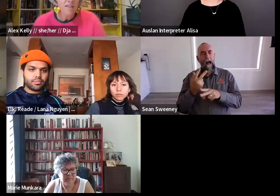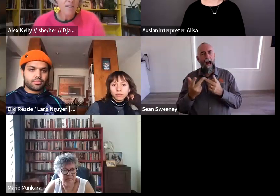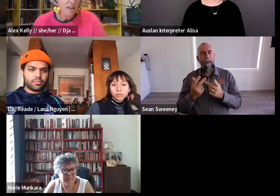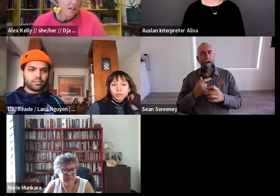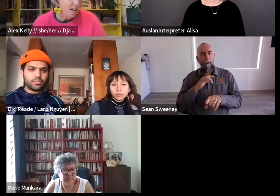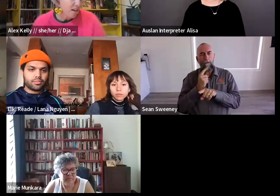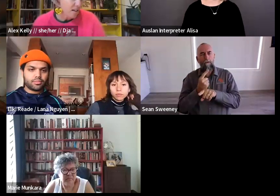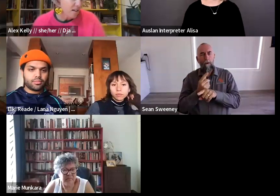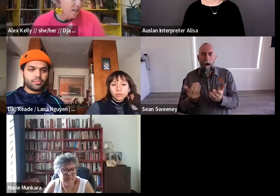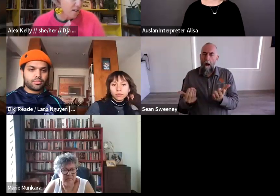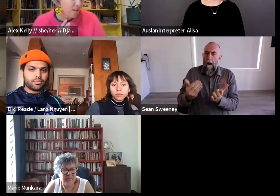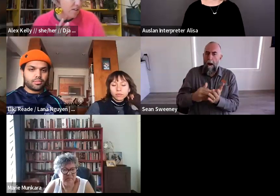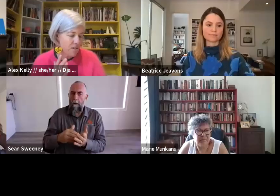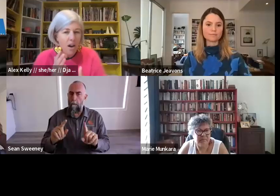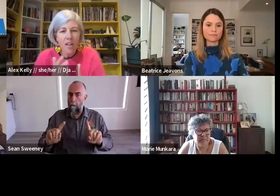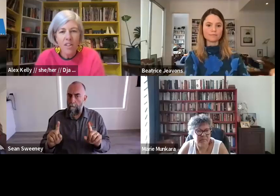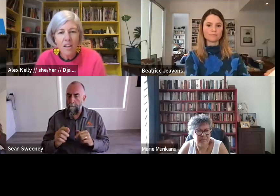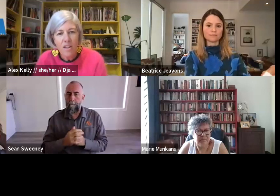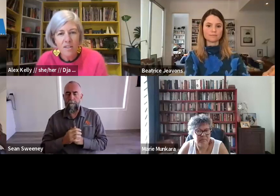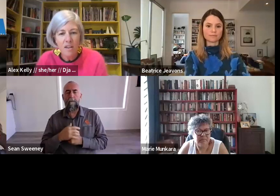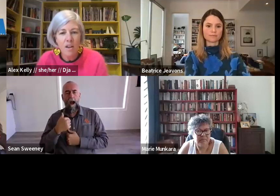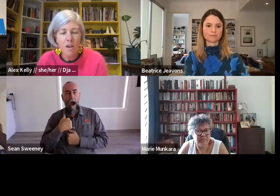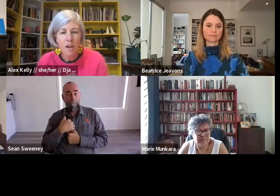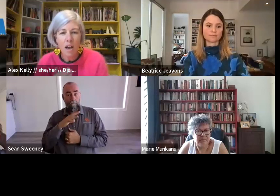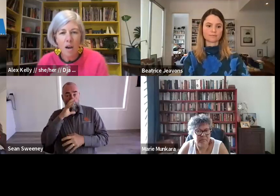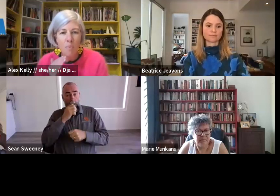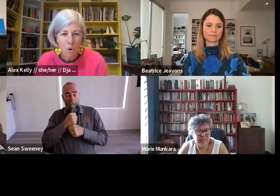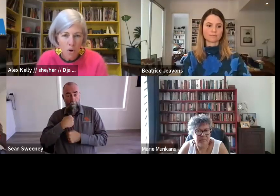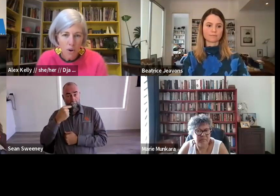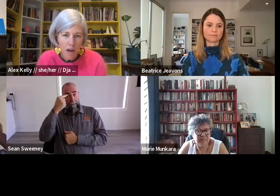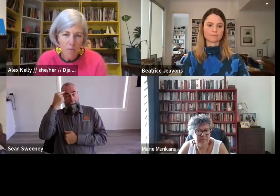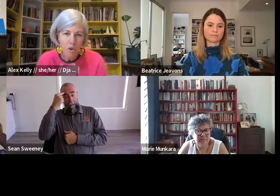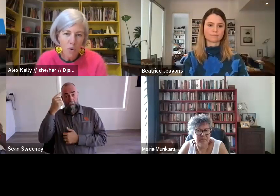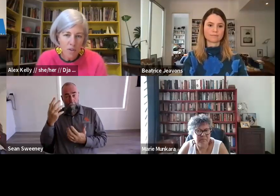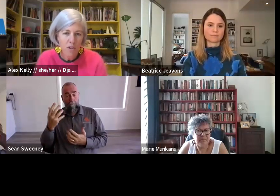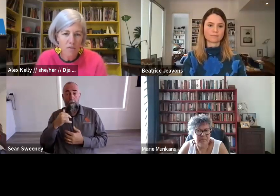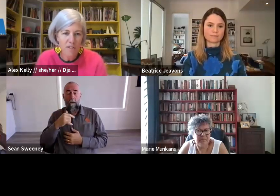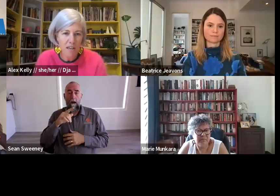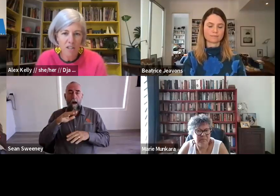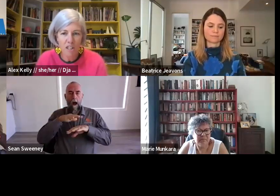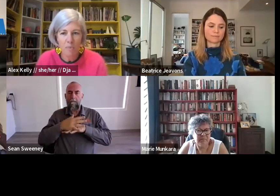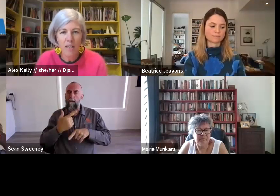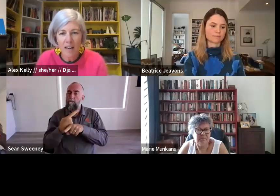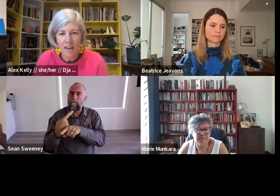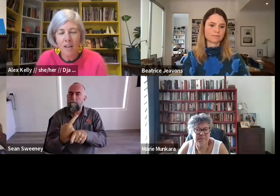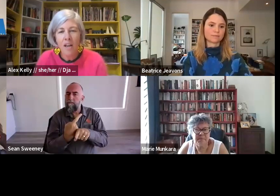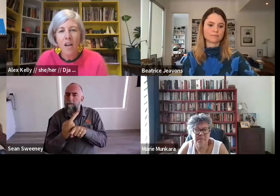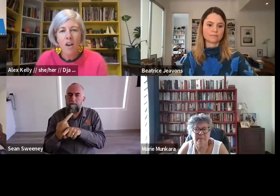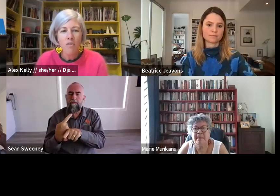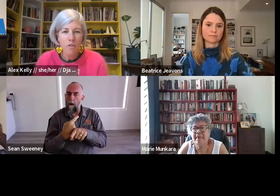to replace their funding.